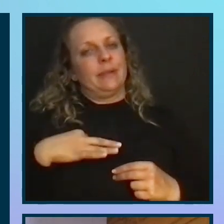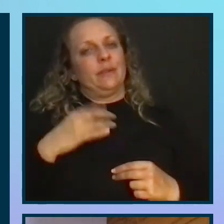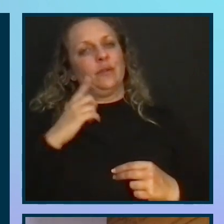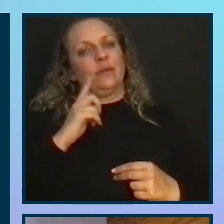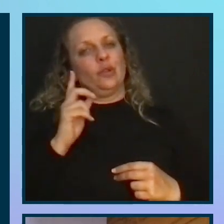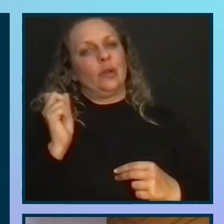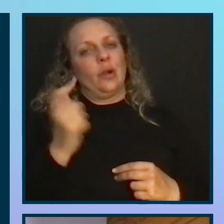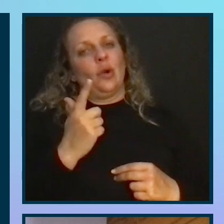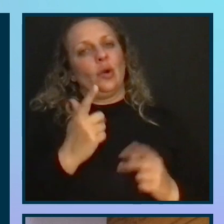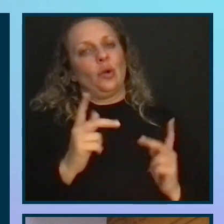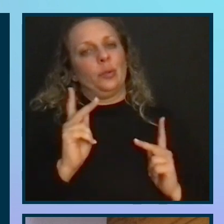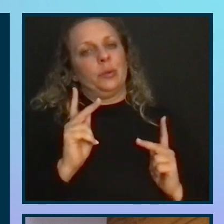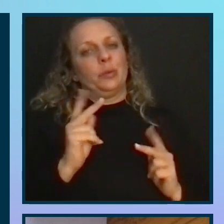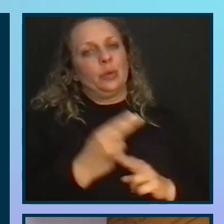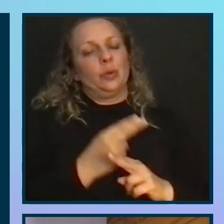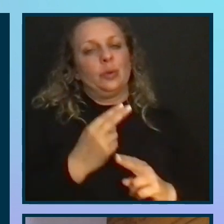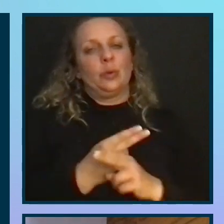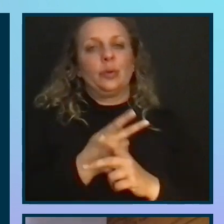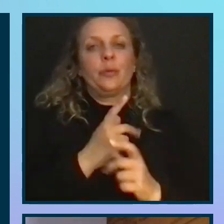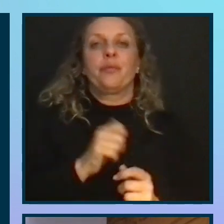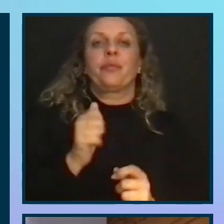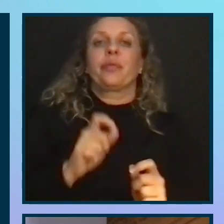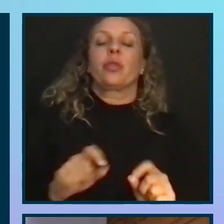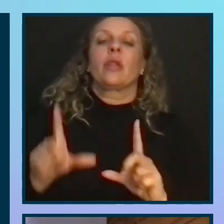So on the next slide, I've now got another short video.